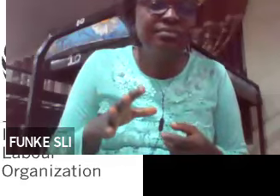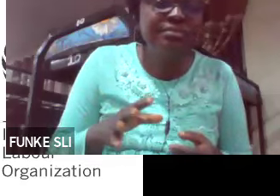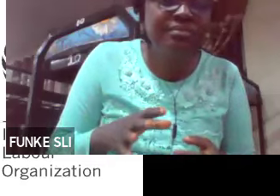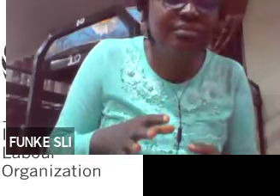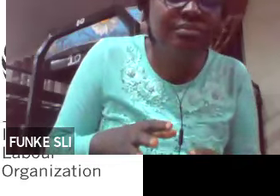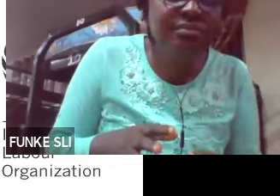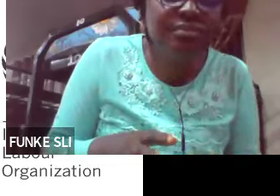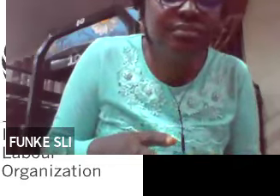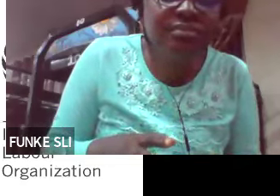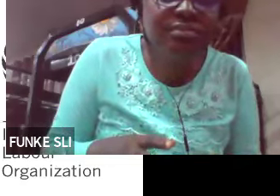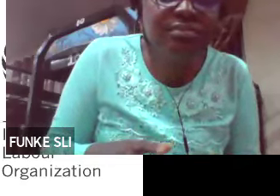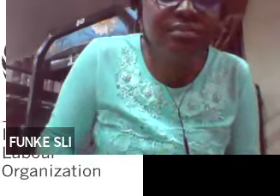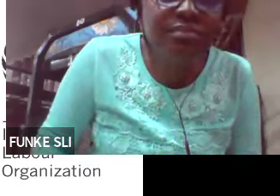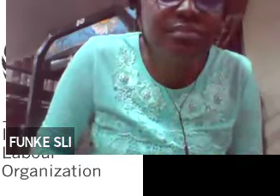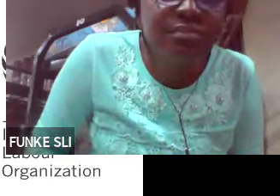Queen Christopher: to be an employer of labor.